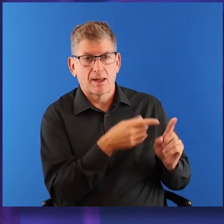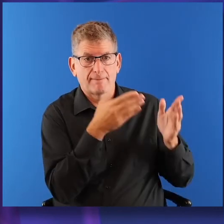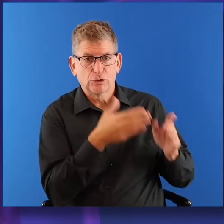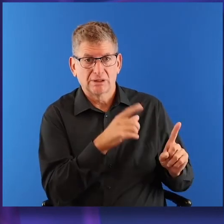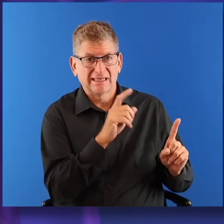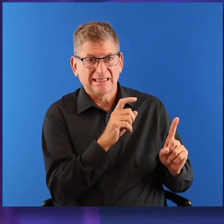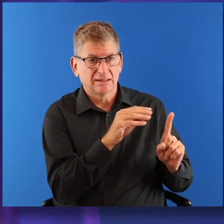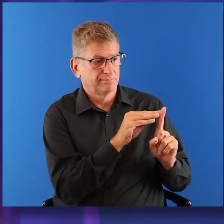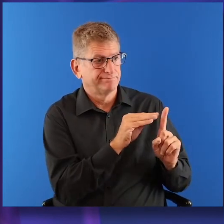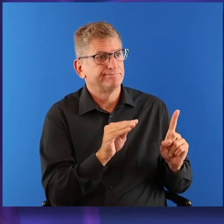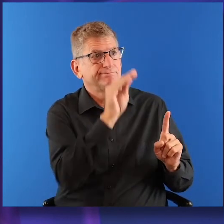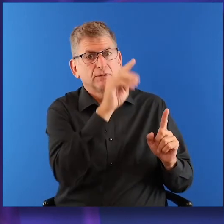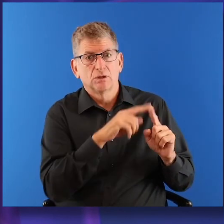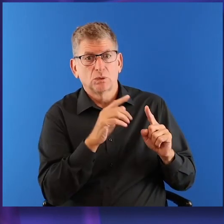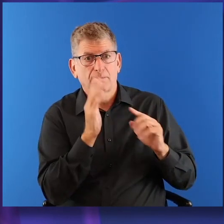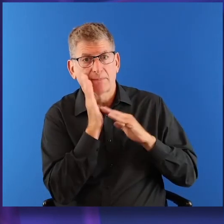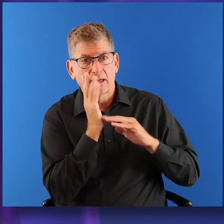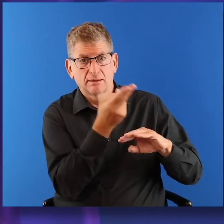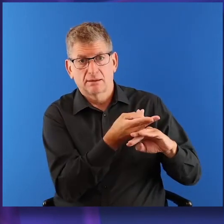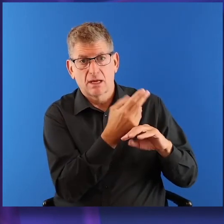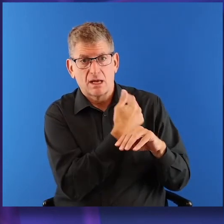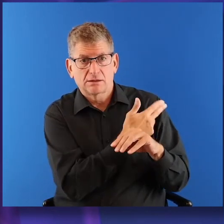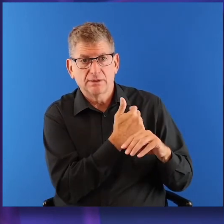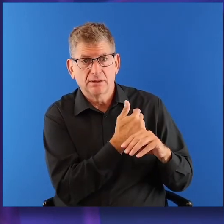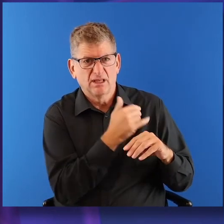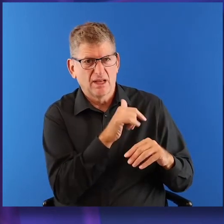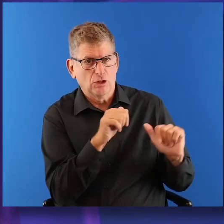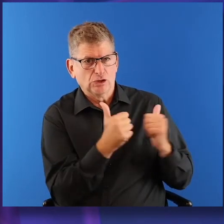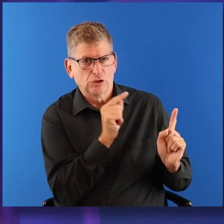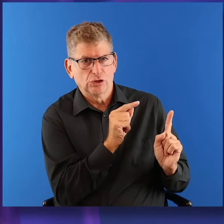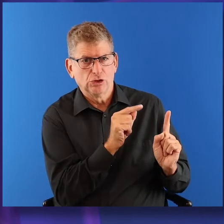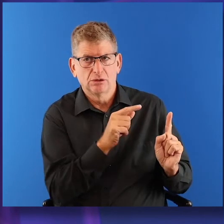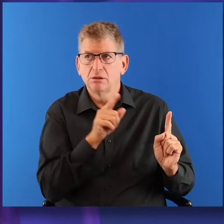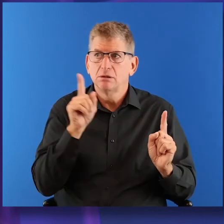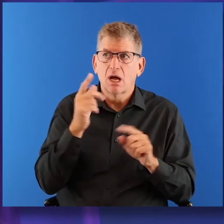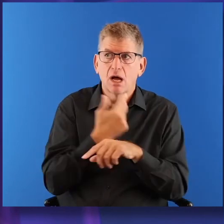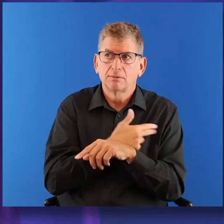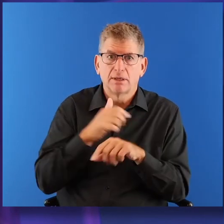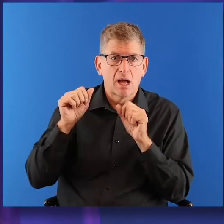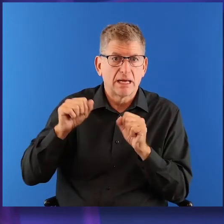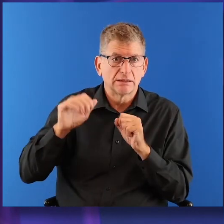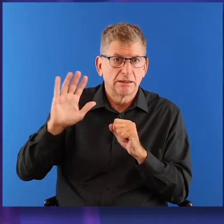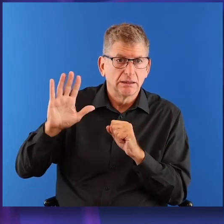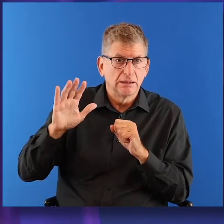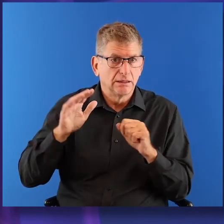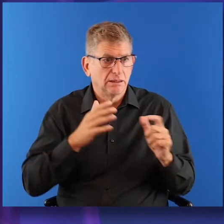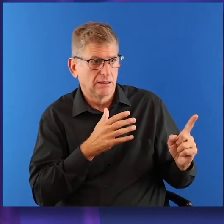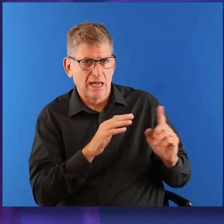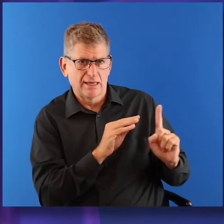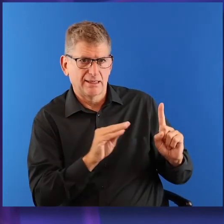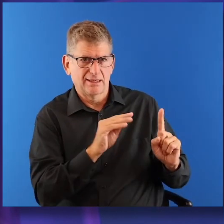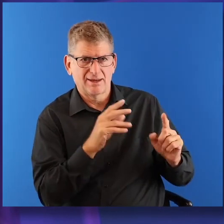if that person may need a bed in the hospital, and that's an important challenge right now around capacity in hospitals. Yeah.